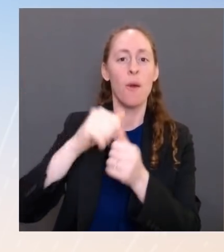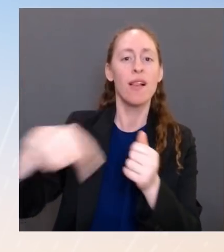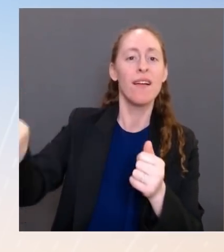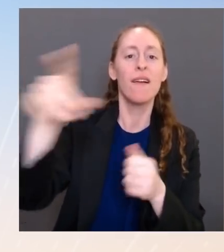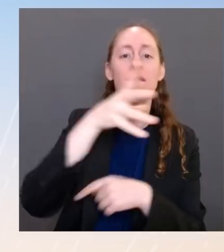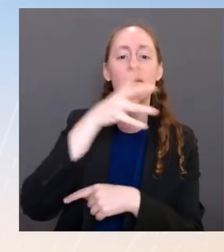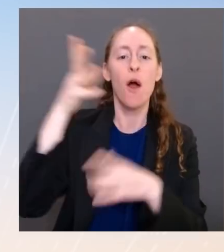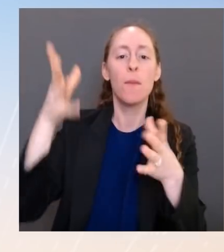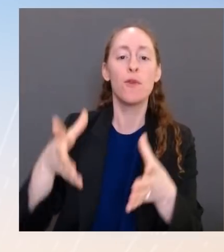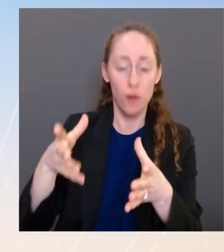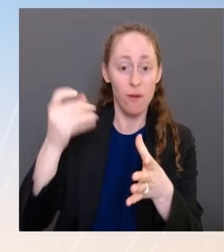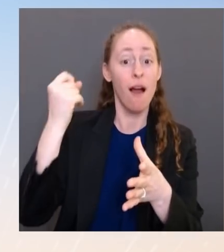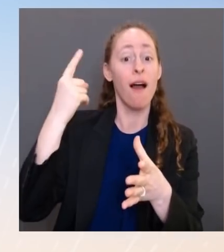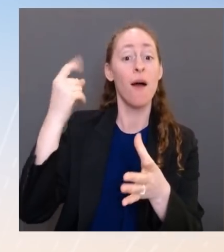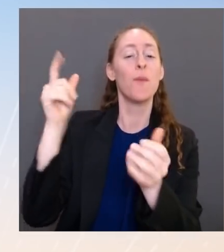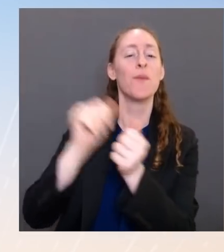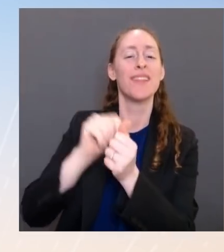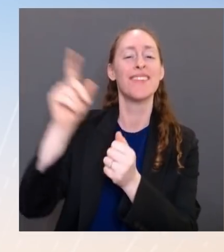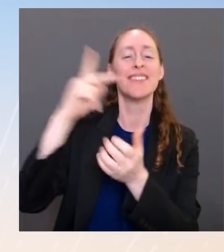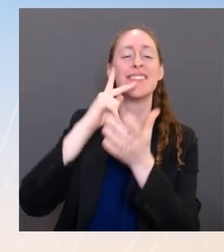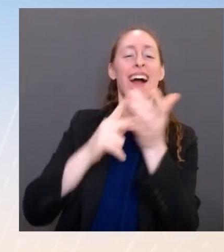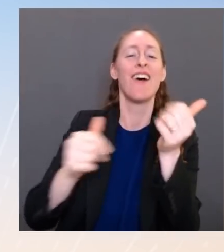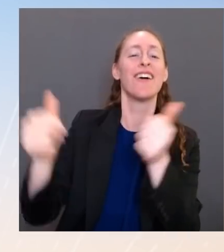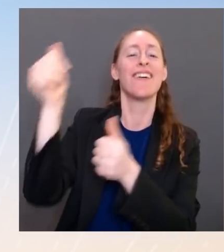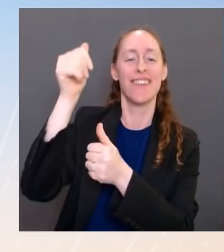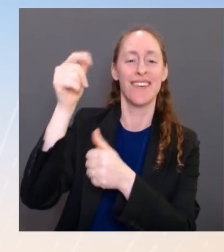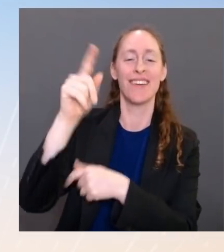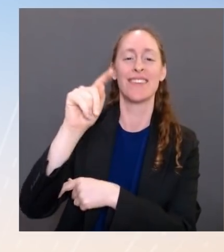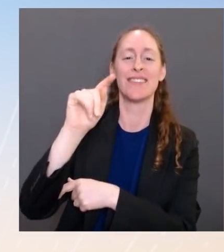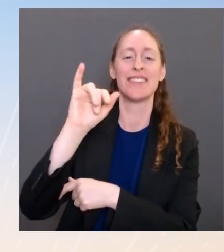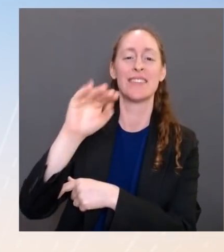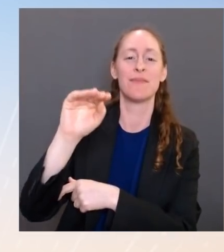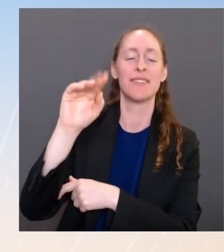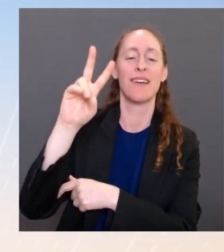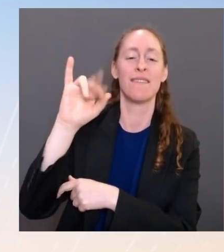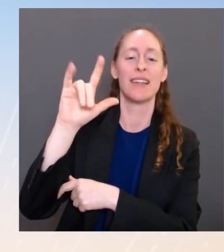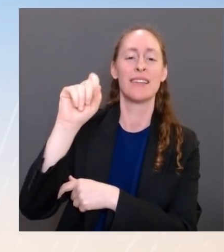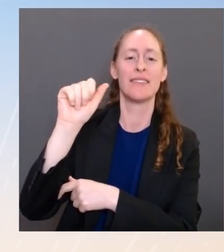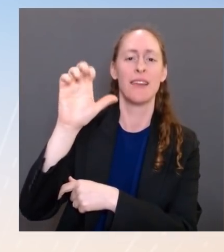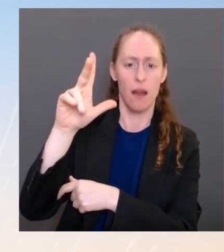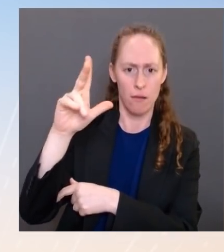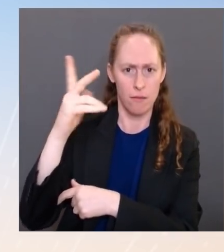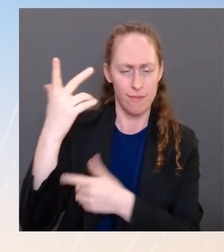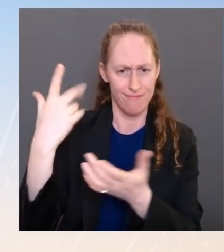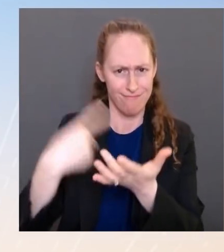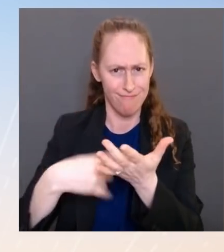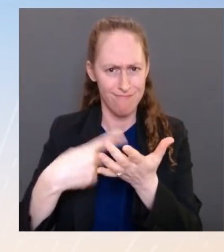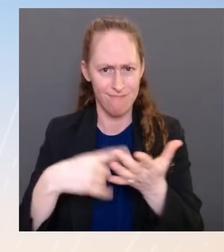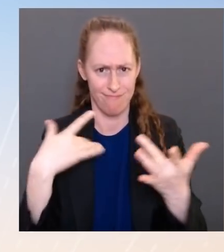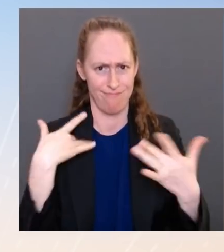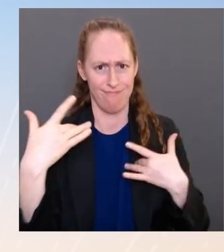of President Putin's invasion of Ukraine on the rise in food prices at home and abroad. He's going to talk about the support we need